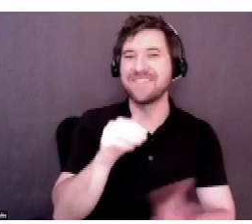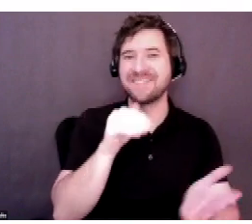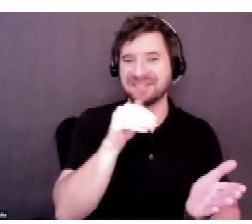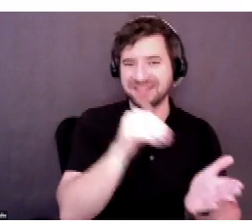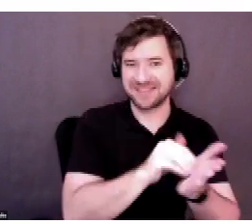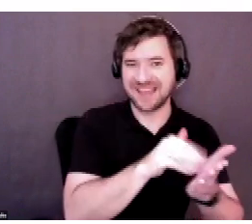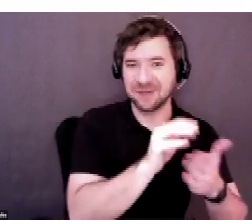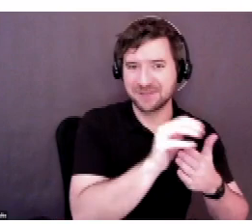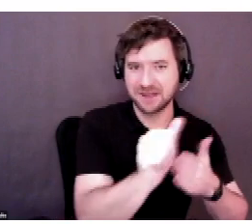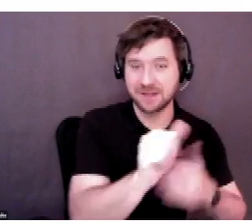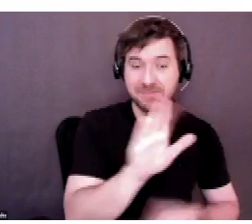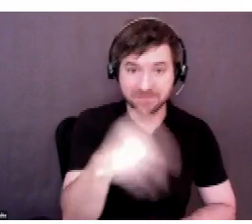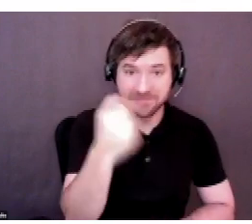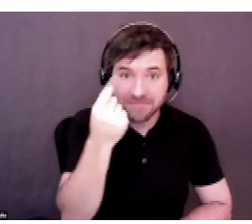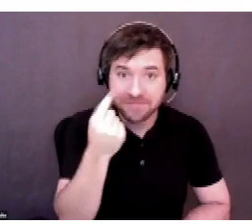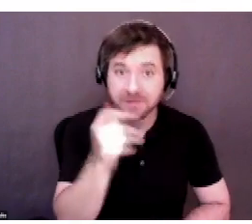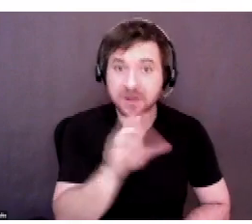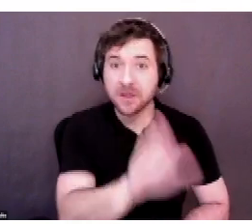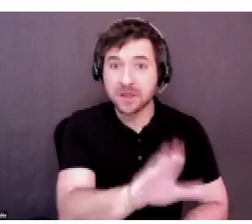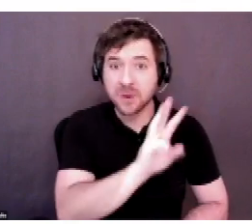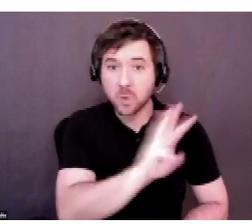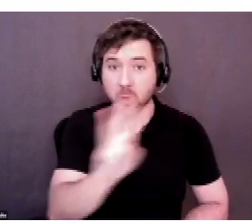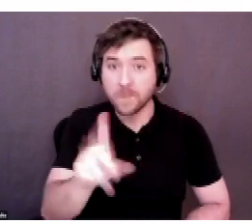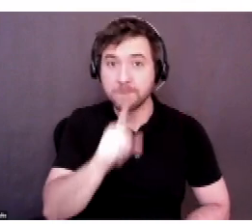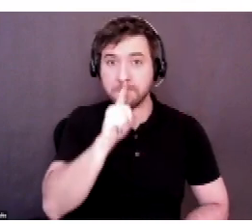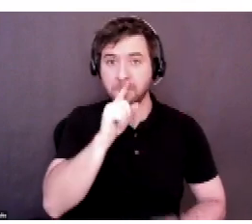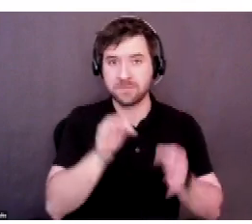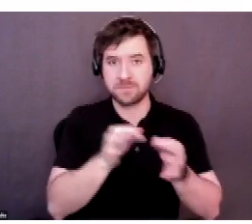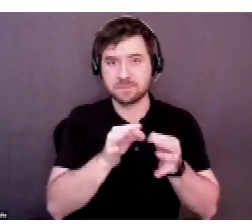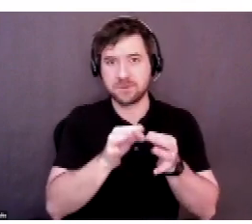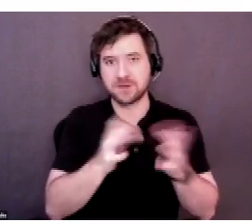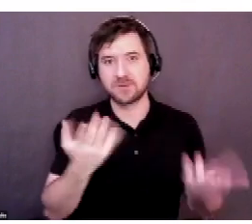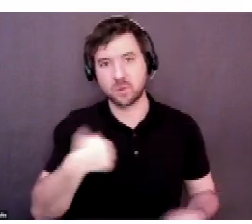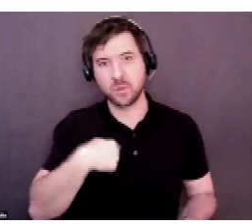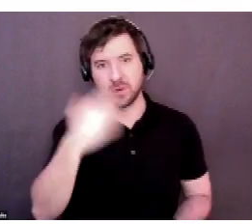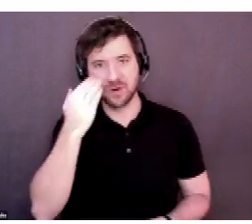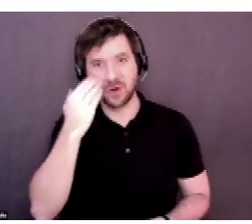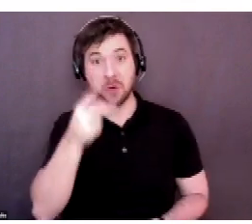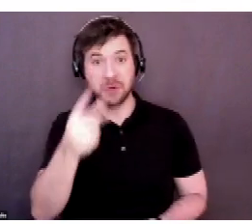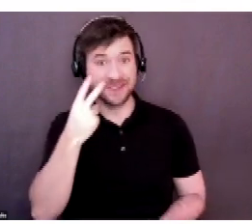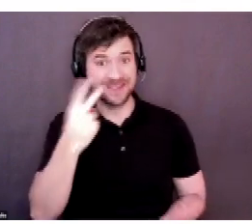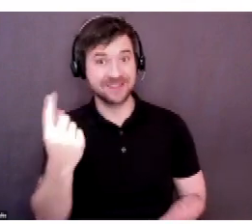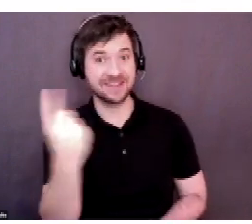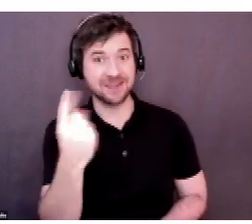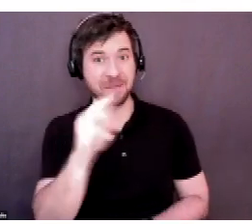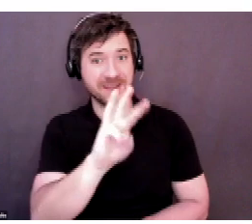their price on the website and we all know when we see something and there's no price attached to it,